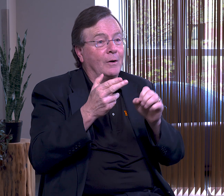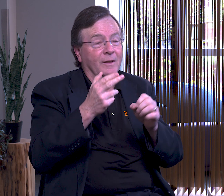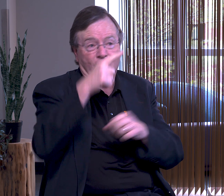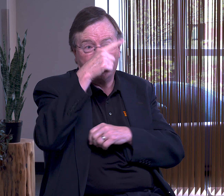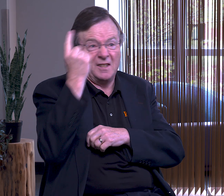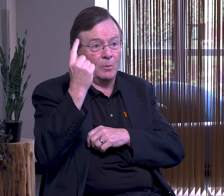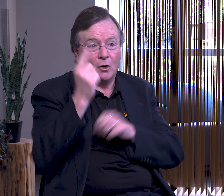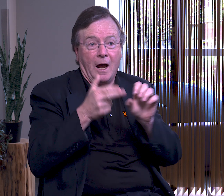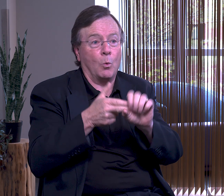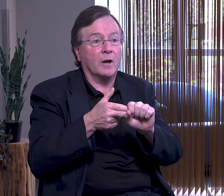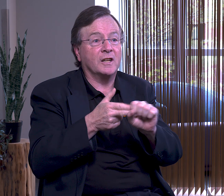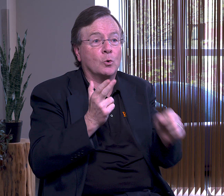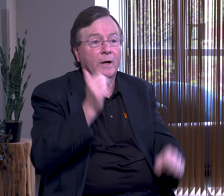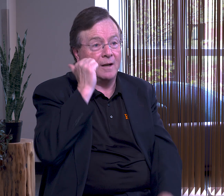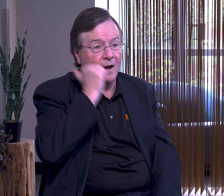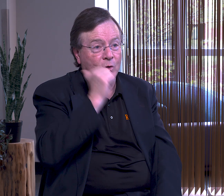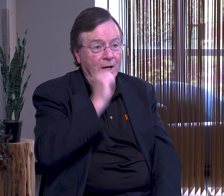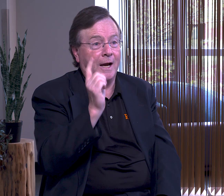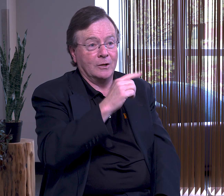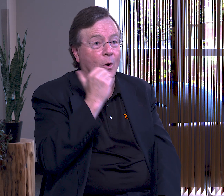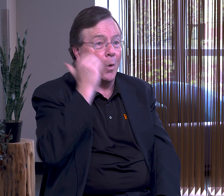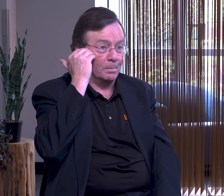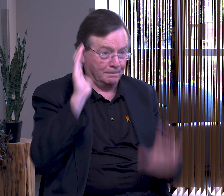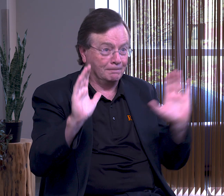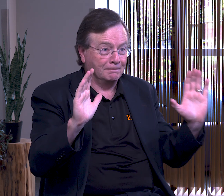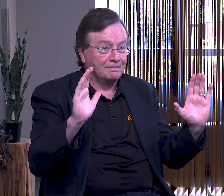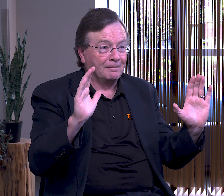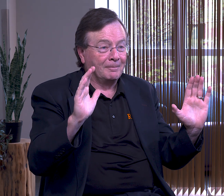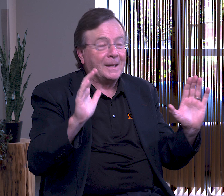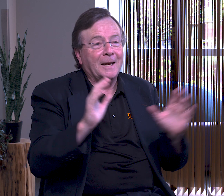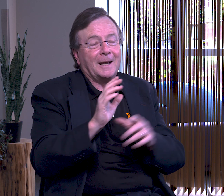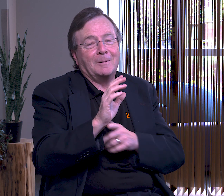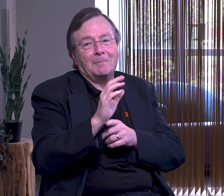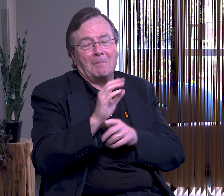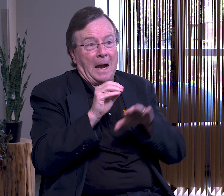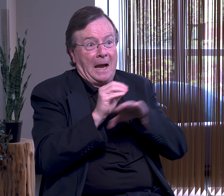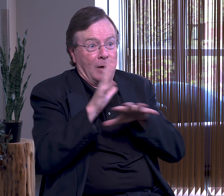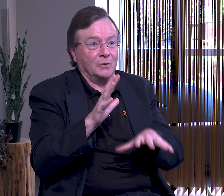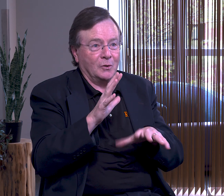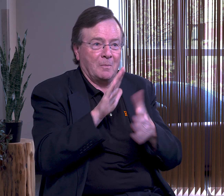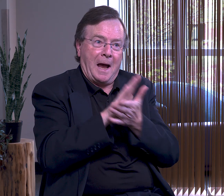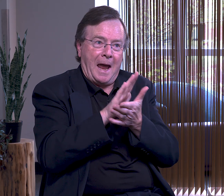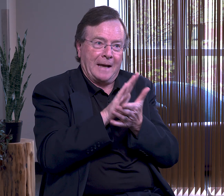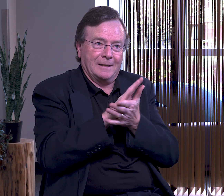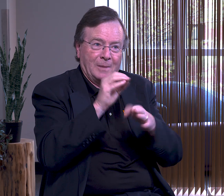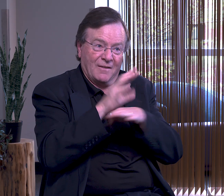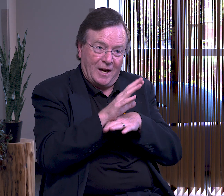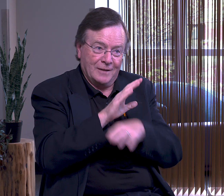and the first summer I wanted to quit every day and go home. And my counselor, my academic advisor,